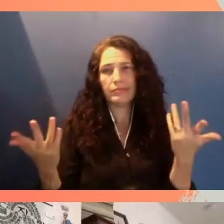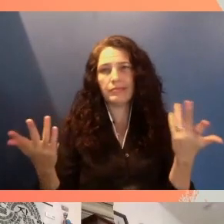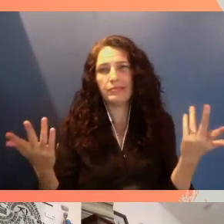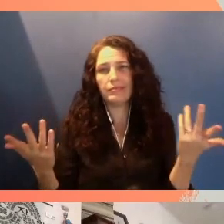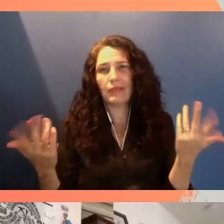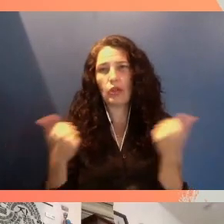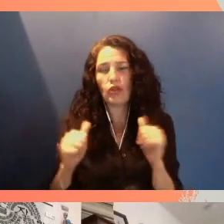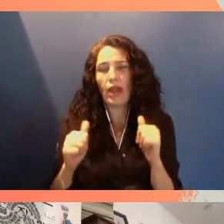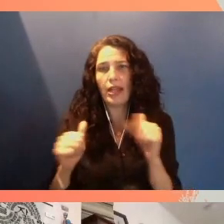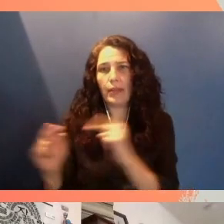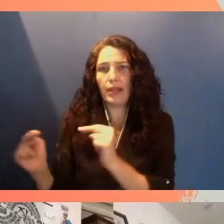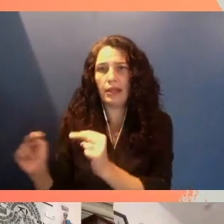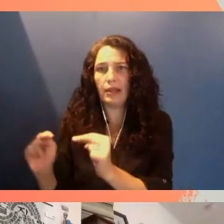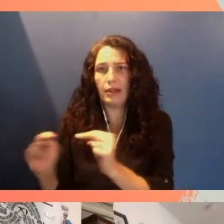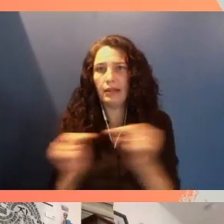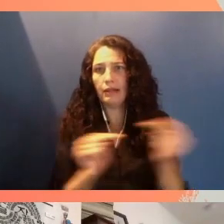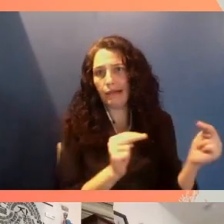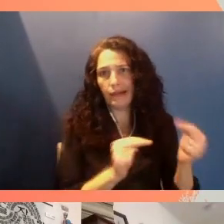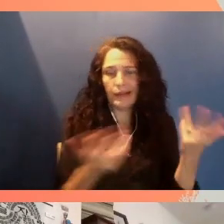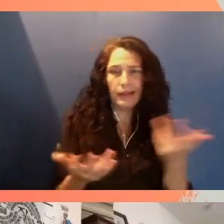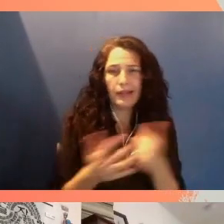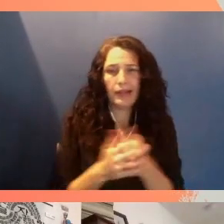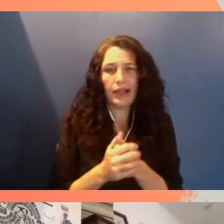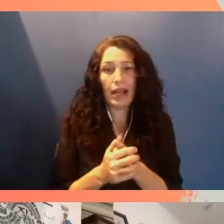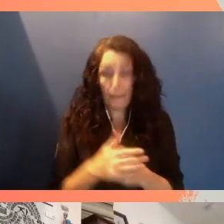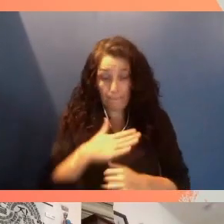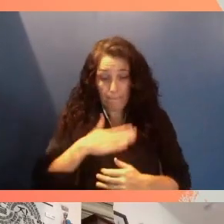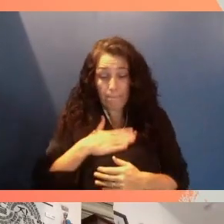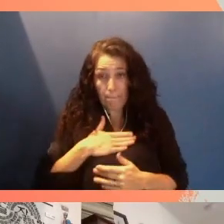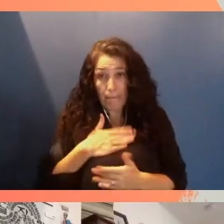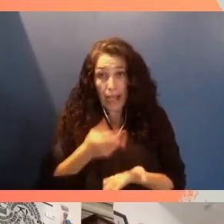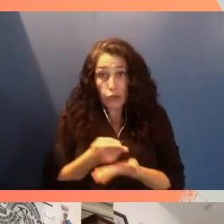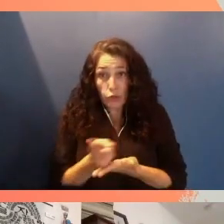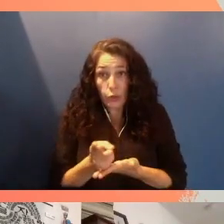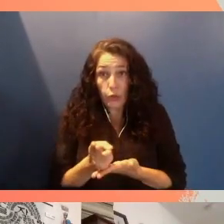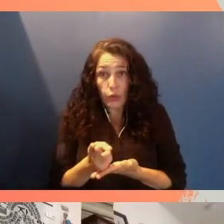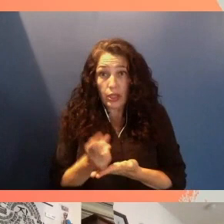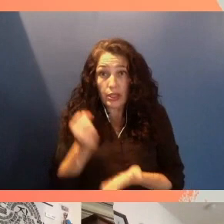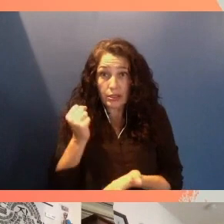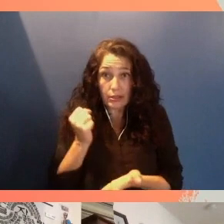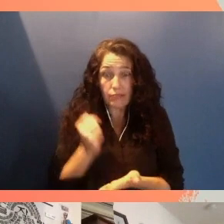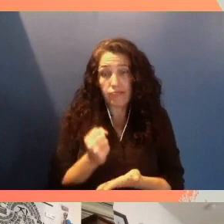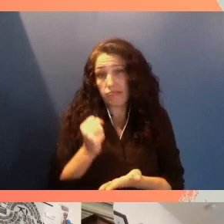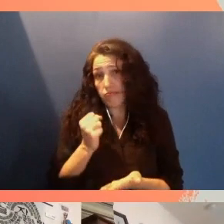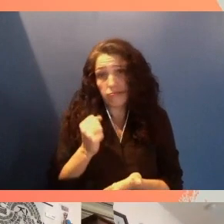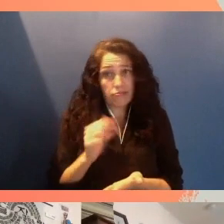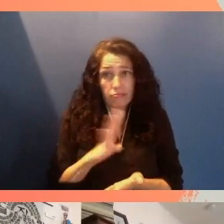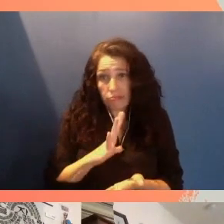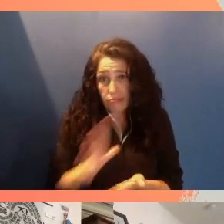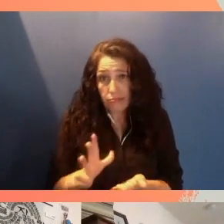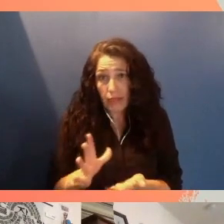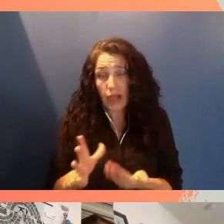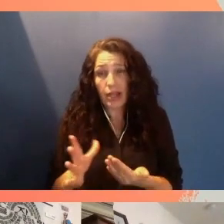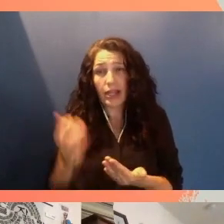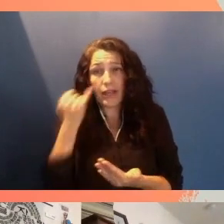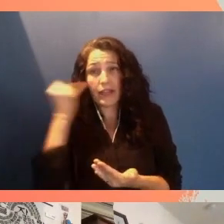whether it's political, and it is political. And I think that's okay. I don't know, sorry, I'm just rambling.